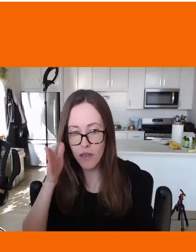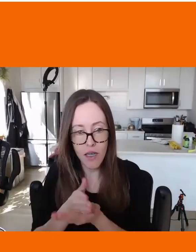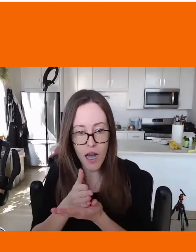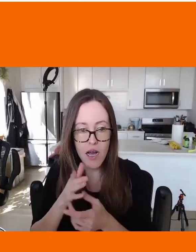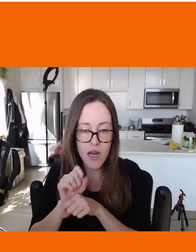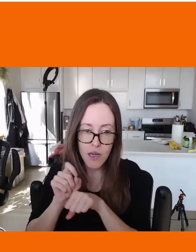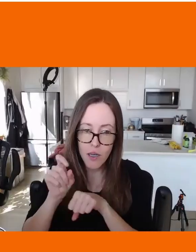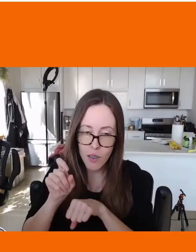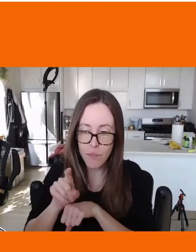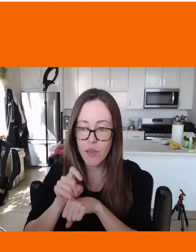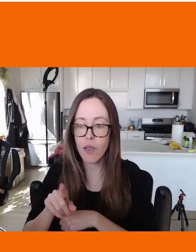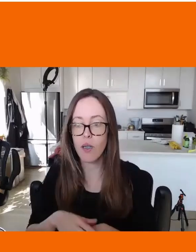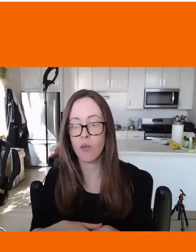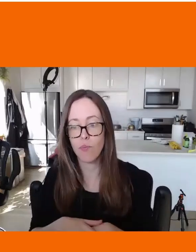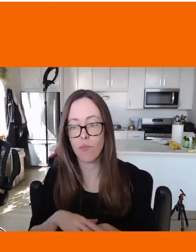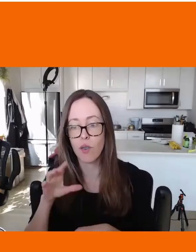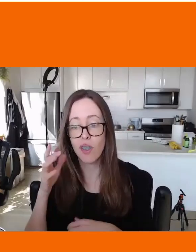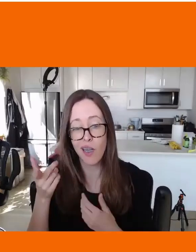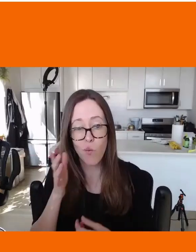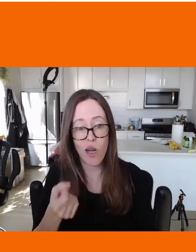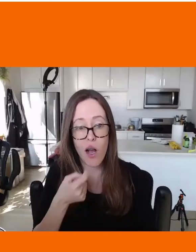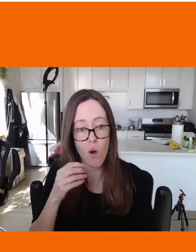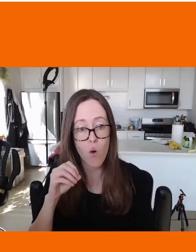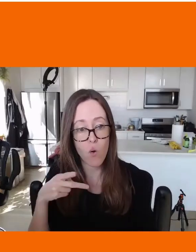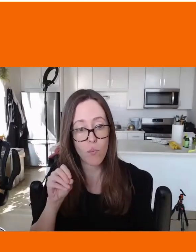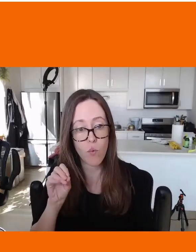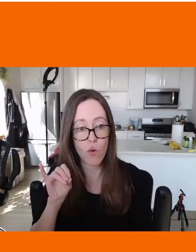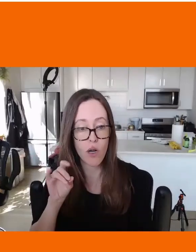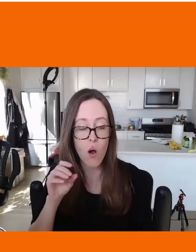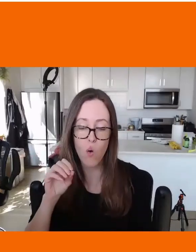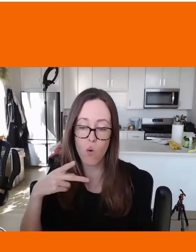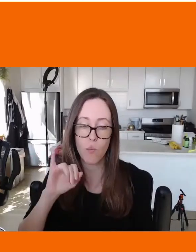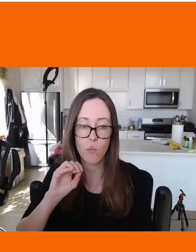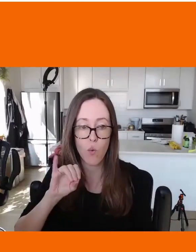those signals will never stop being sent to your brain to trigger that pain sensation.